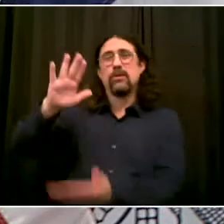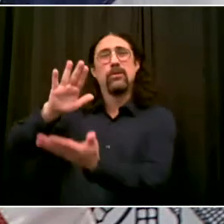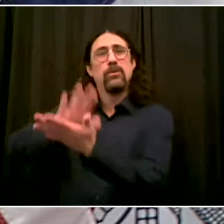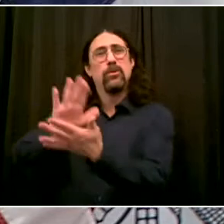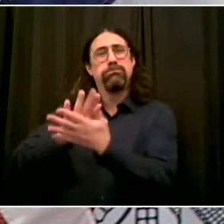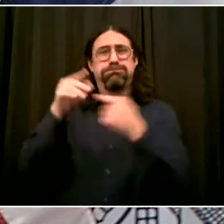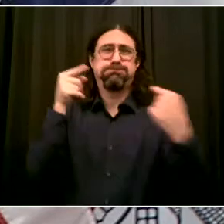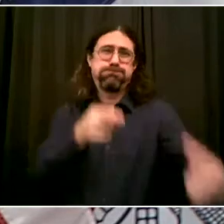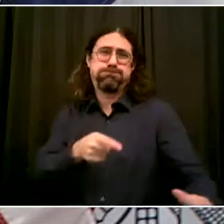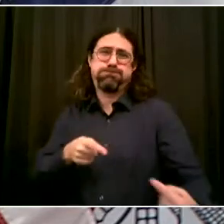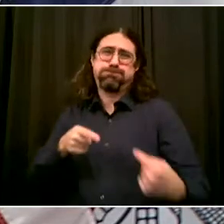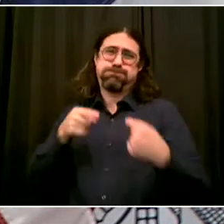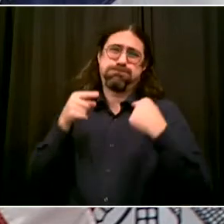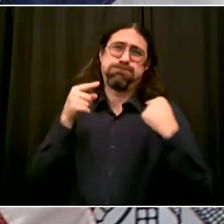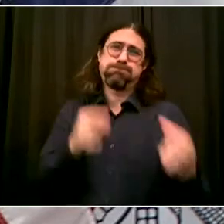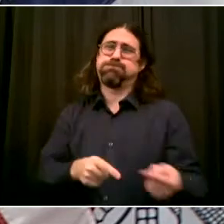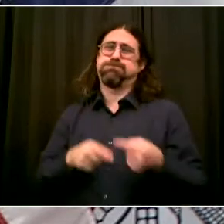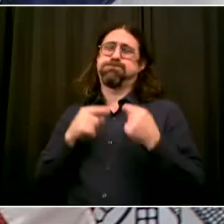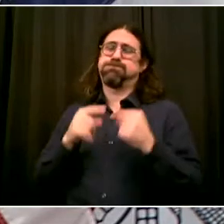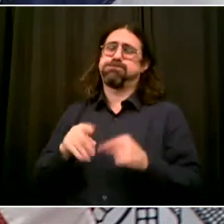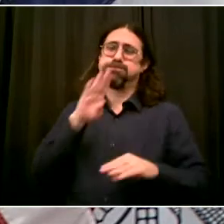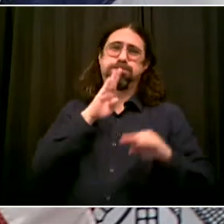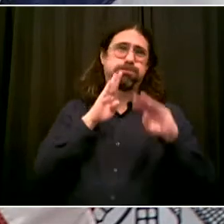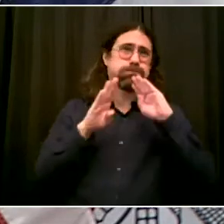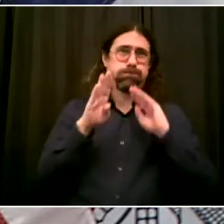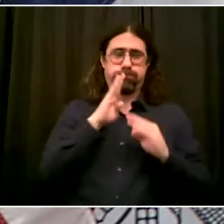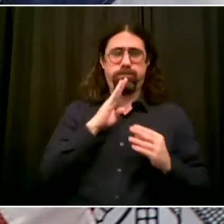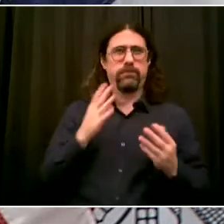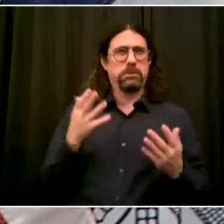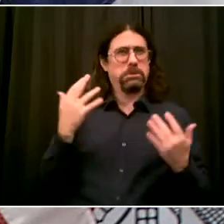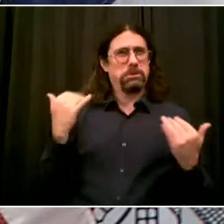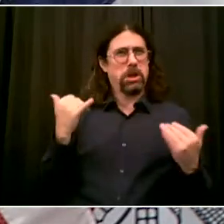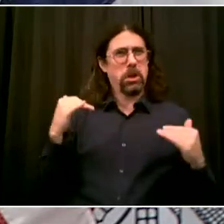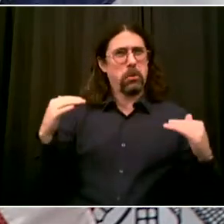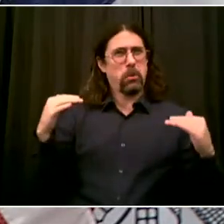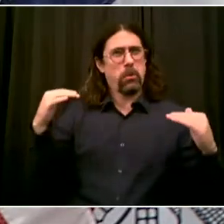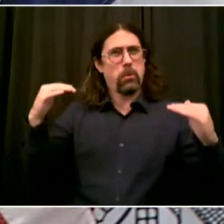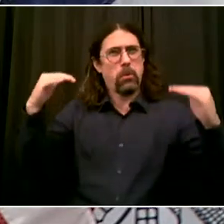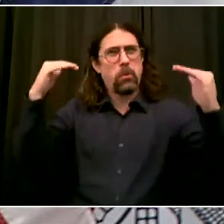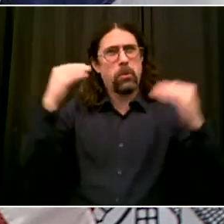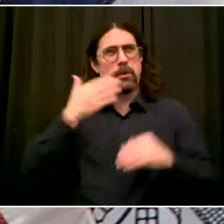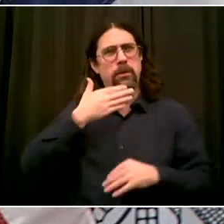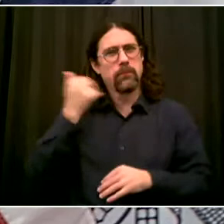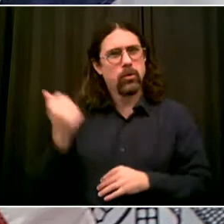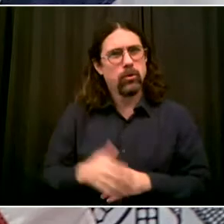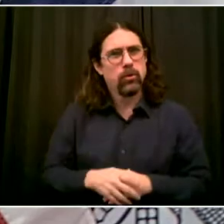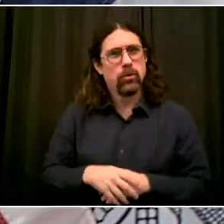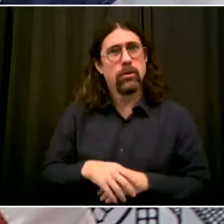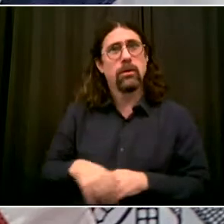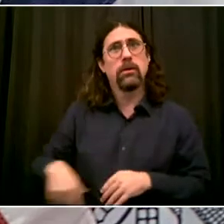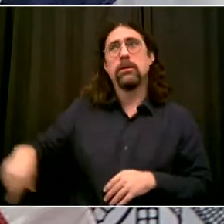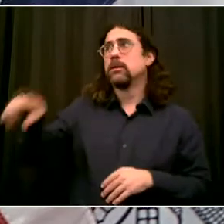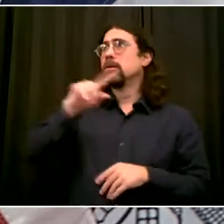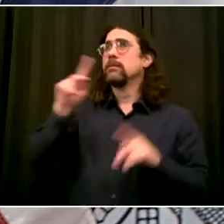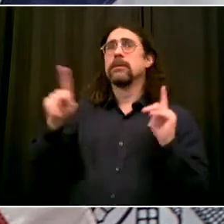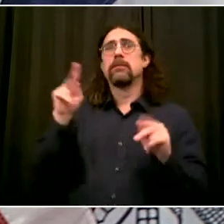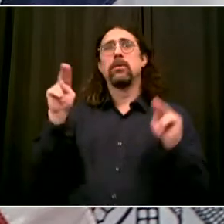WERE TRIEIED IN